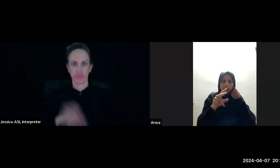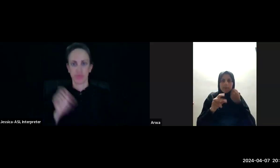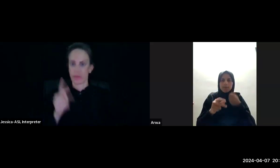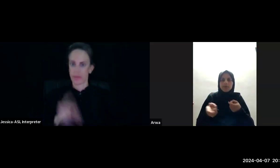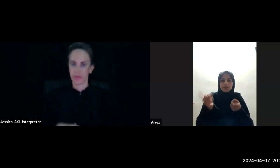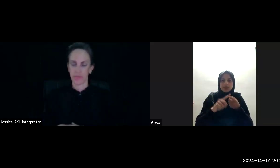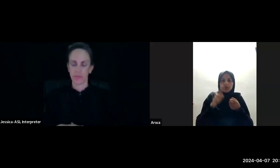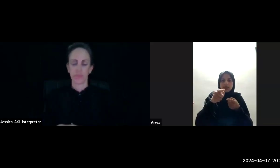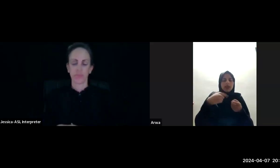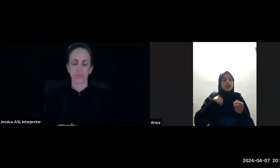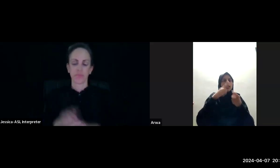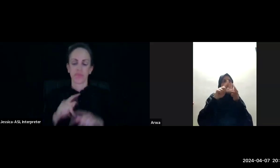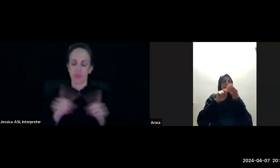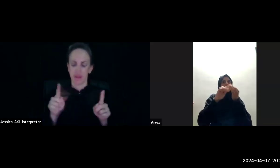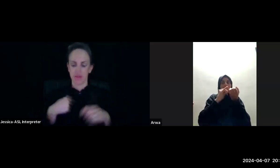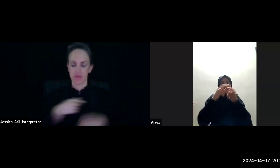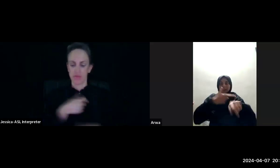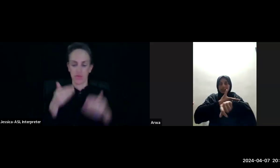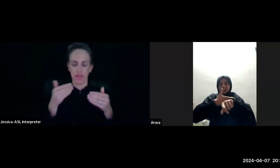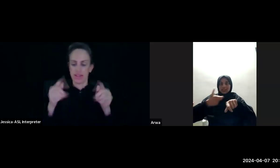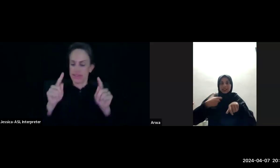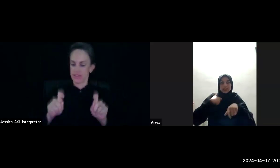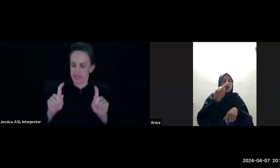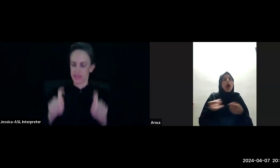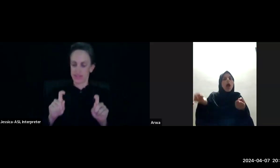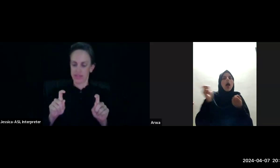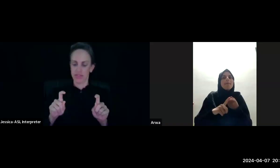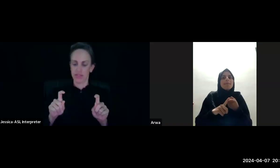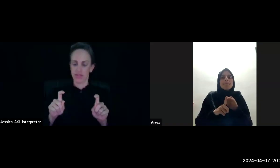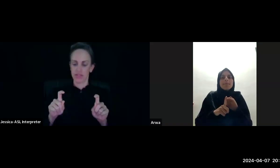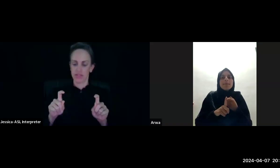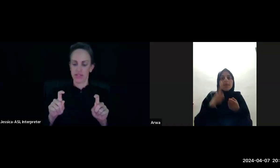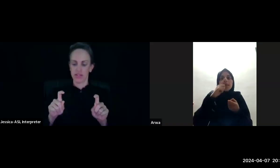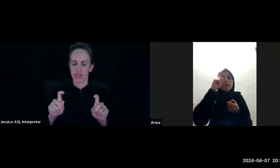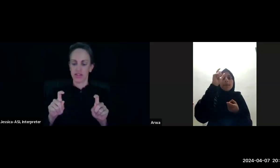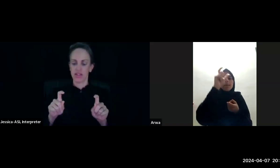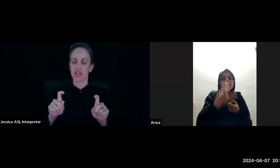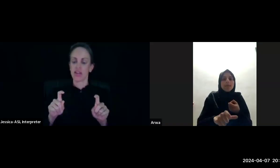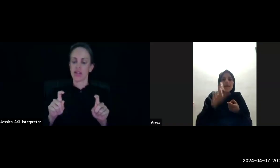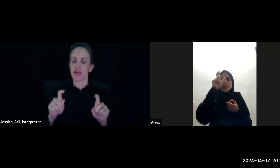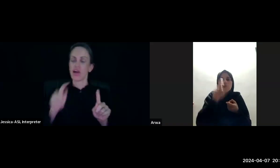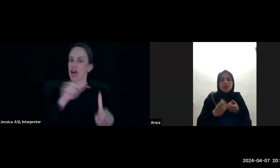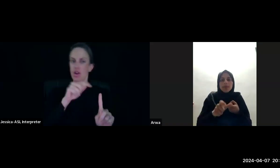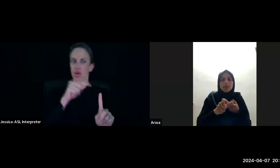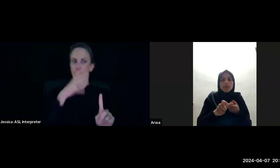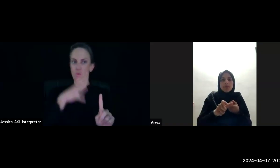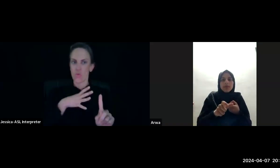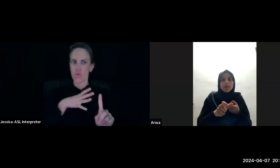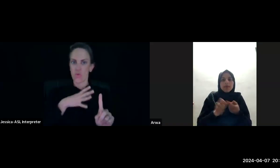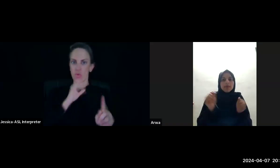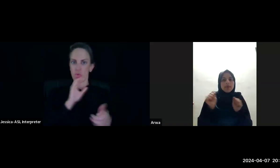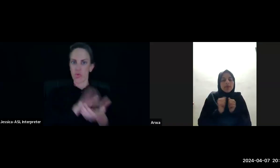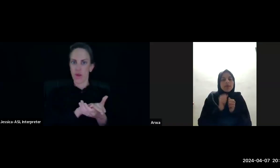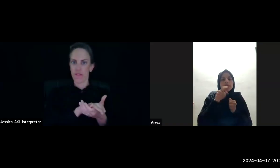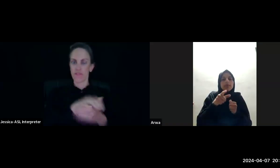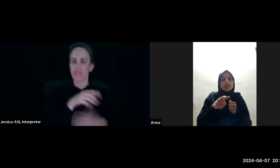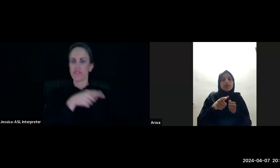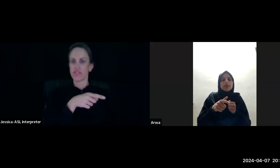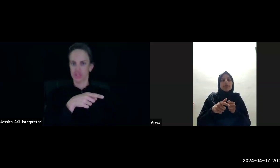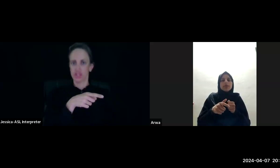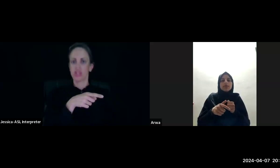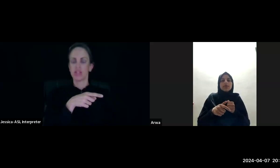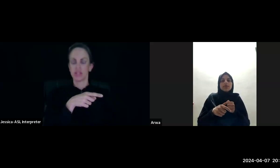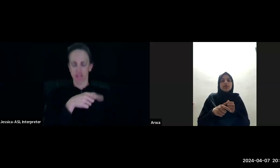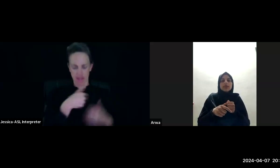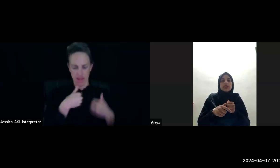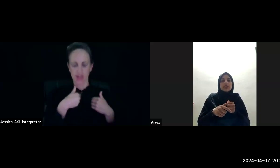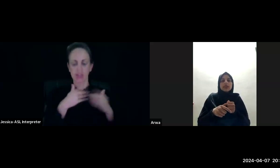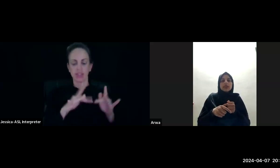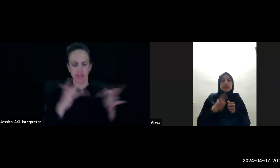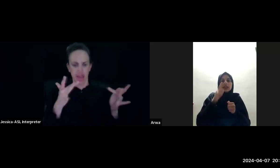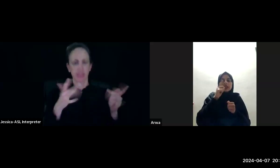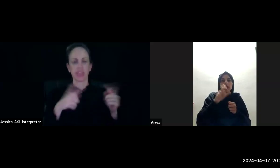we tested it so happened that she was carrying a likely pathogenic variant which was a learning